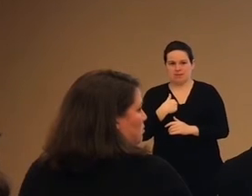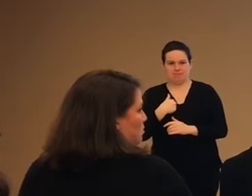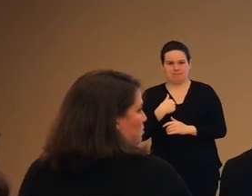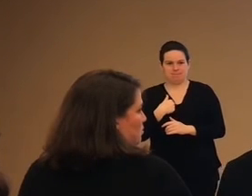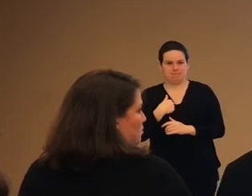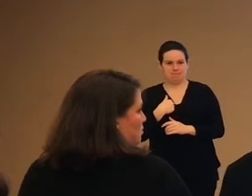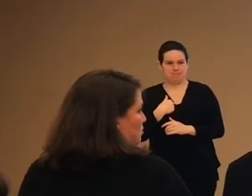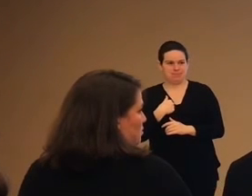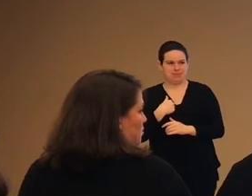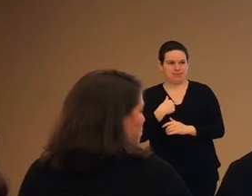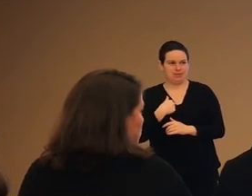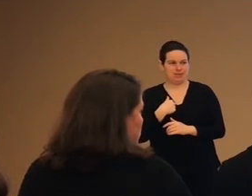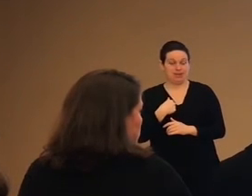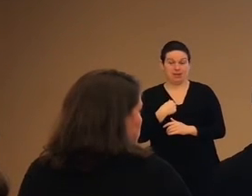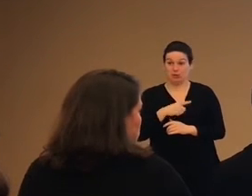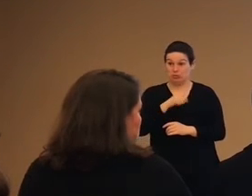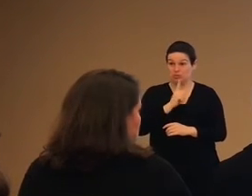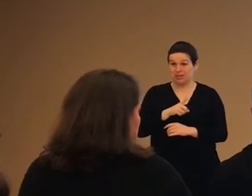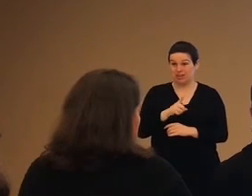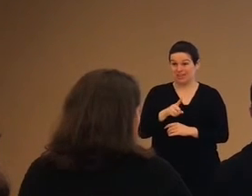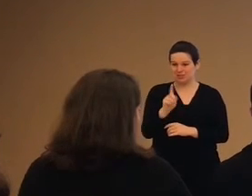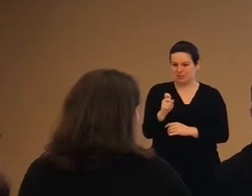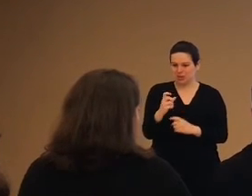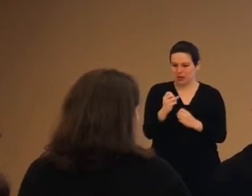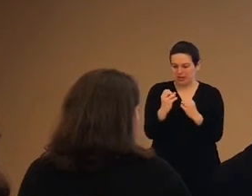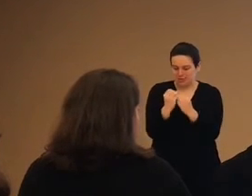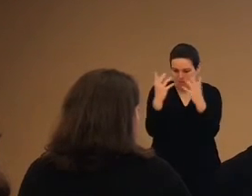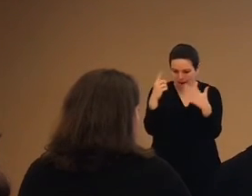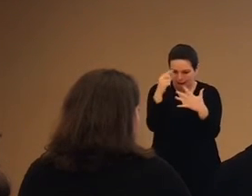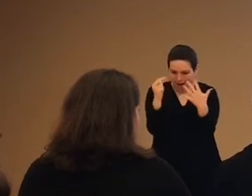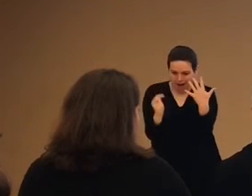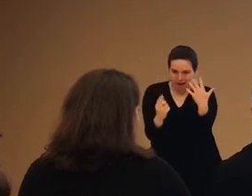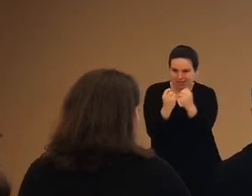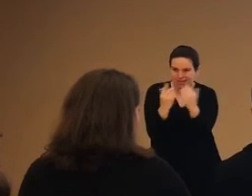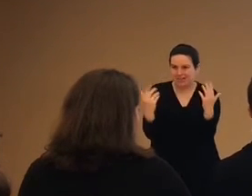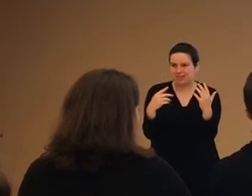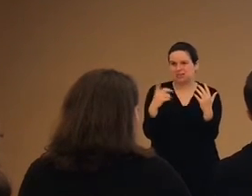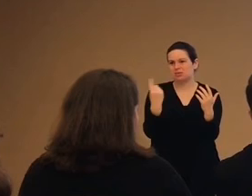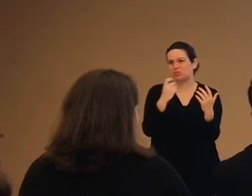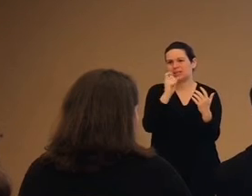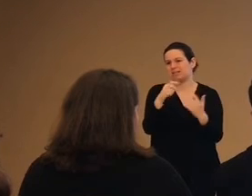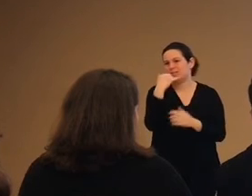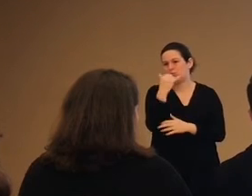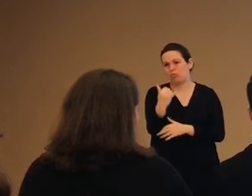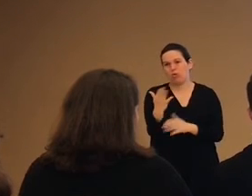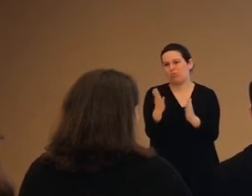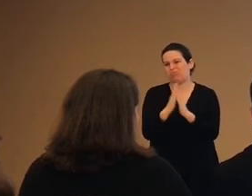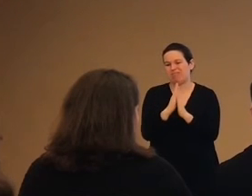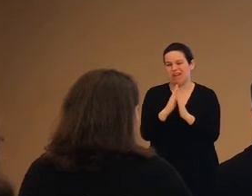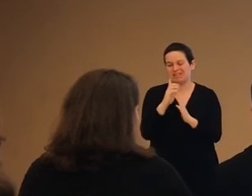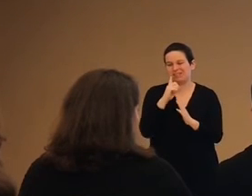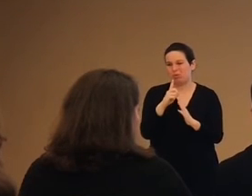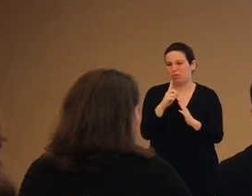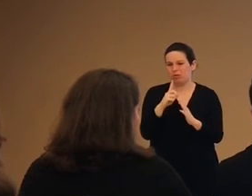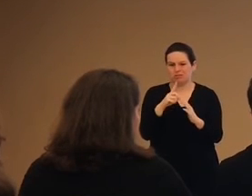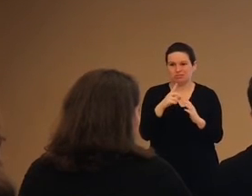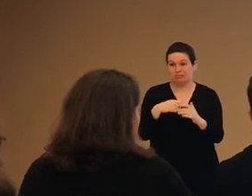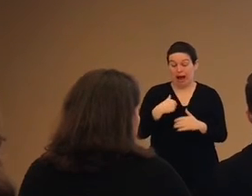You need to have as much things as possible That someone doesn't have to call in or requests for I don't know what I'm doing in two weeks